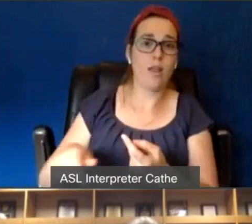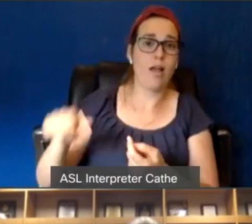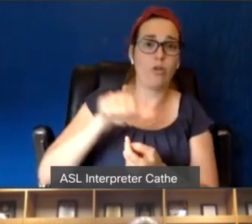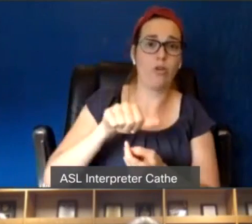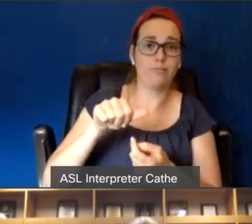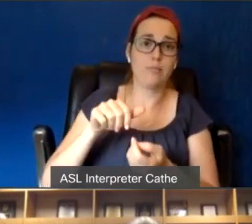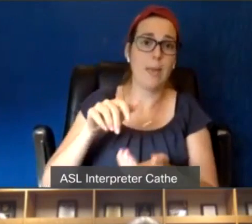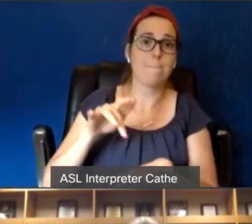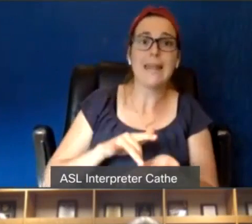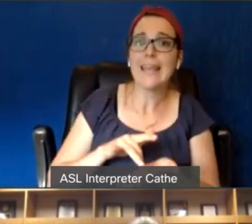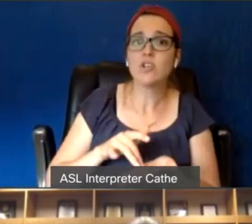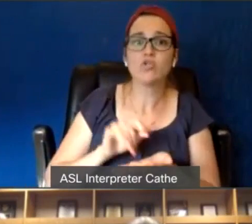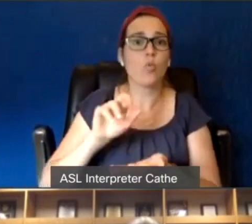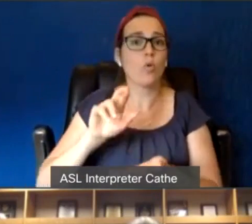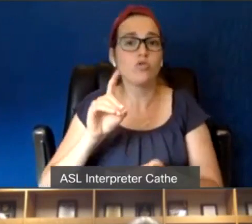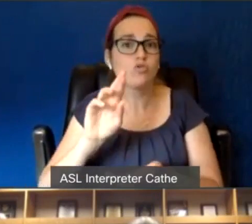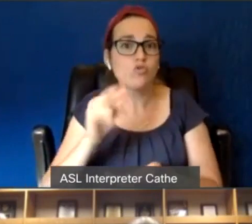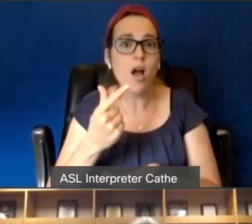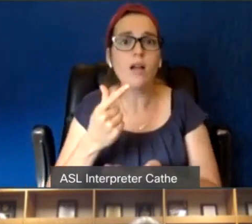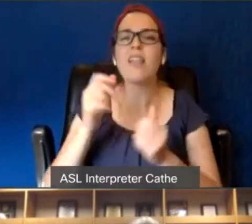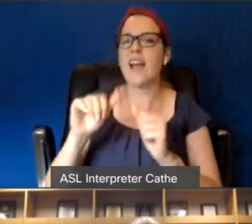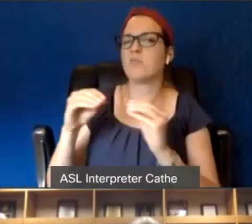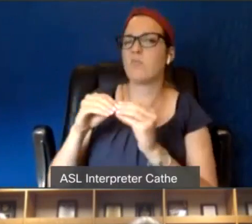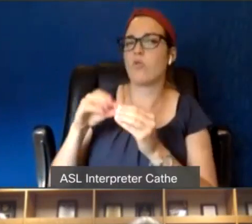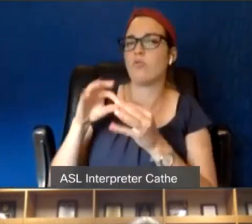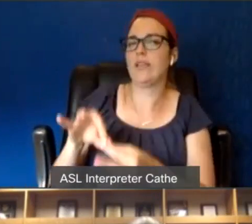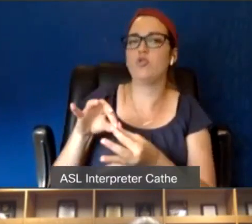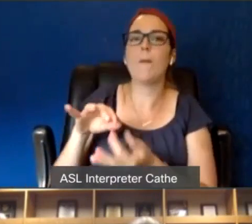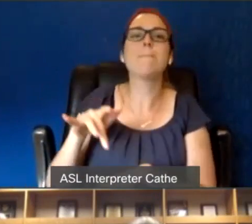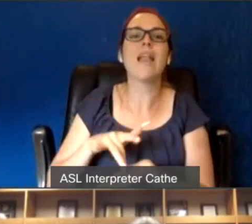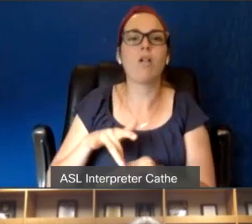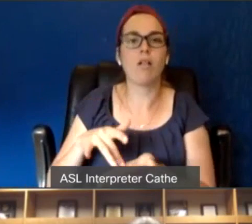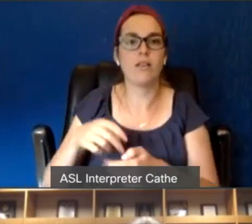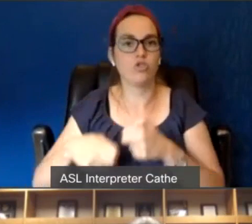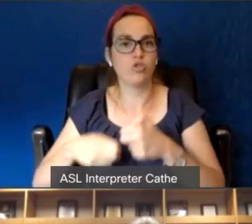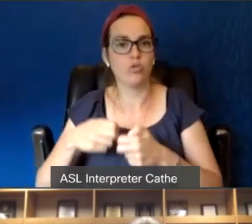I'm not sure if I mangled that too much but the point there is the question is for the physician